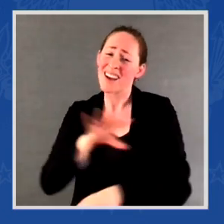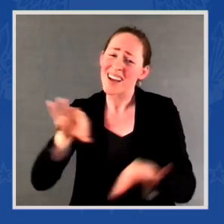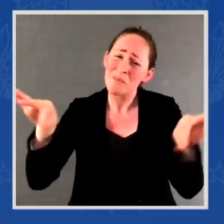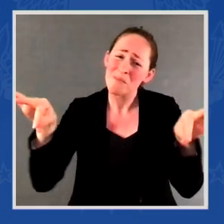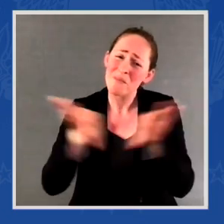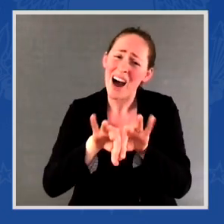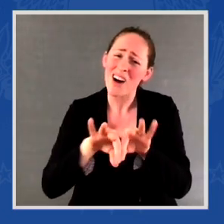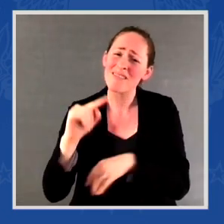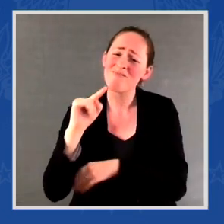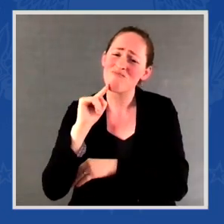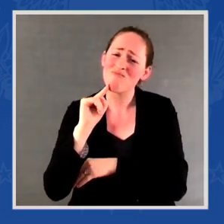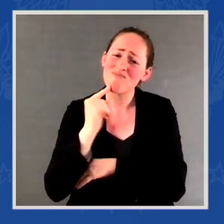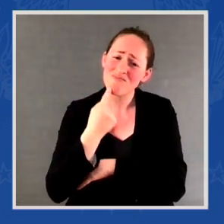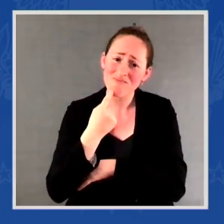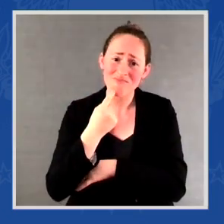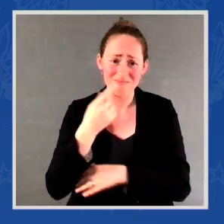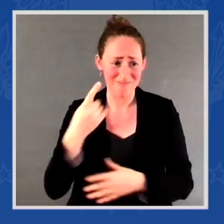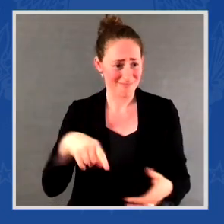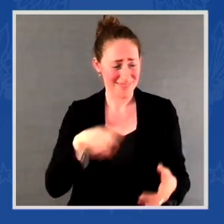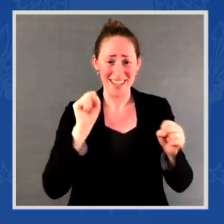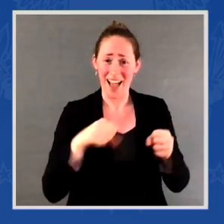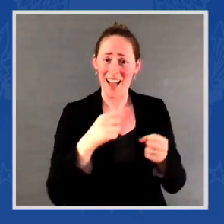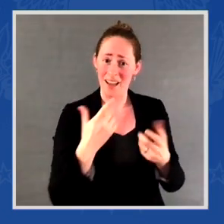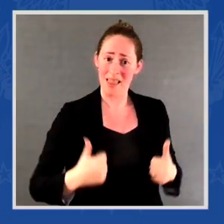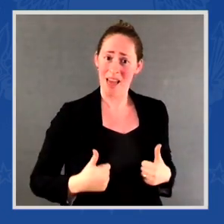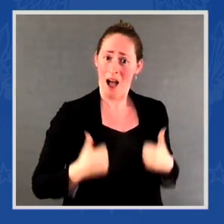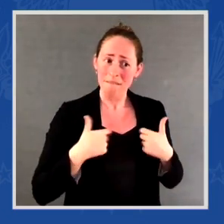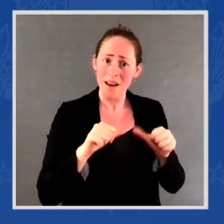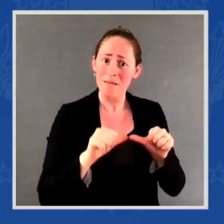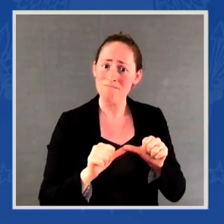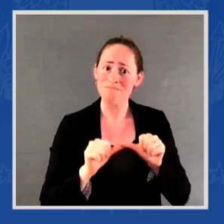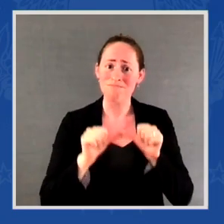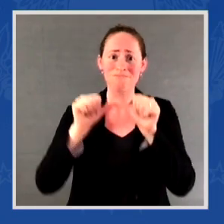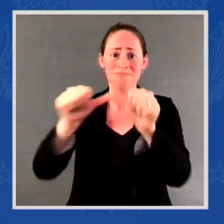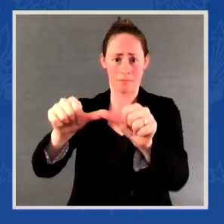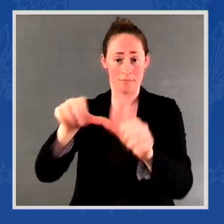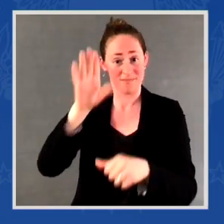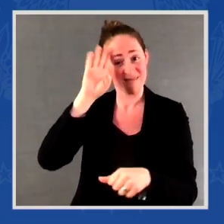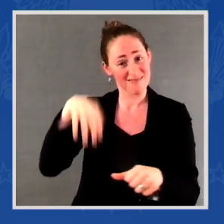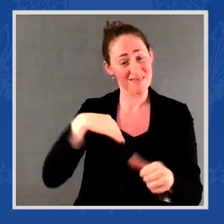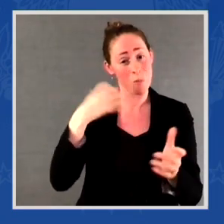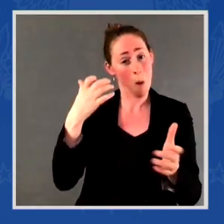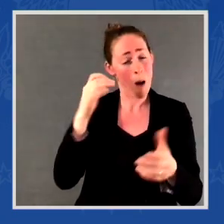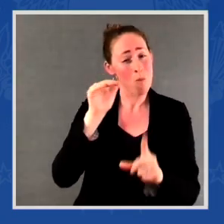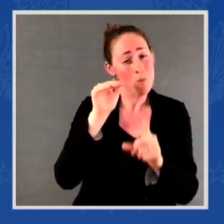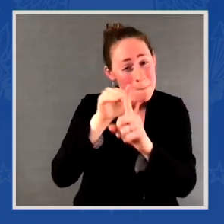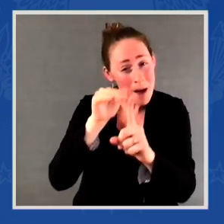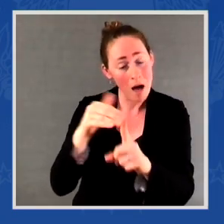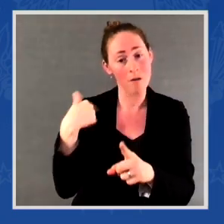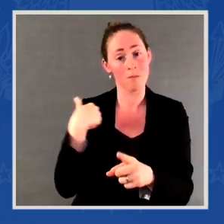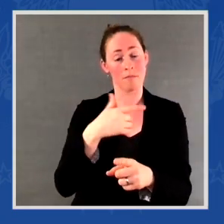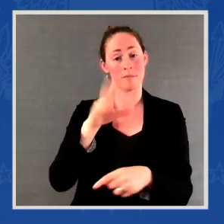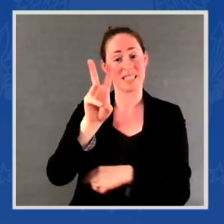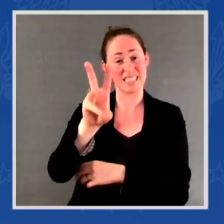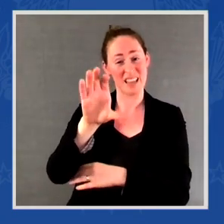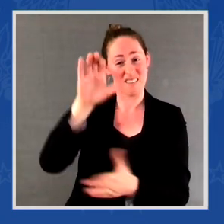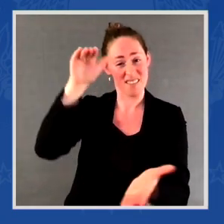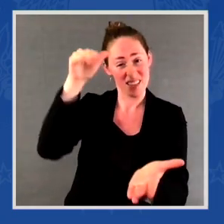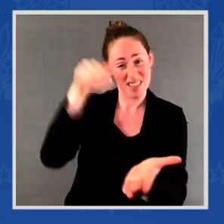Let me remind everybody: We lost 600,000 dead in America in about a year.